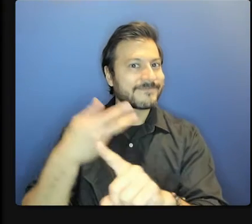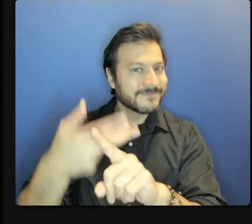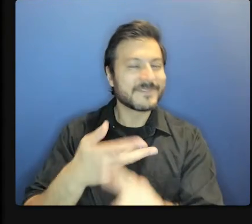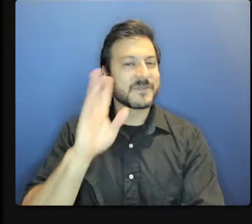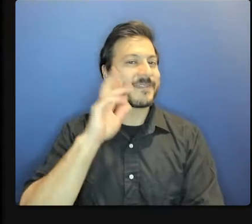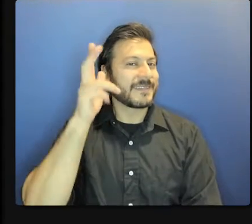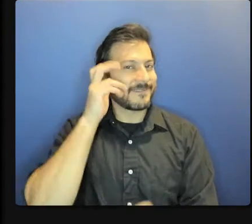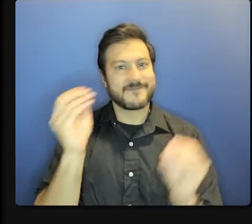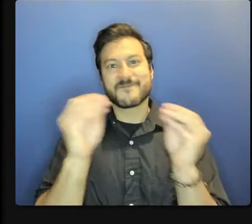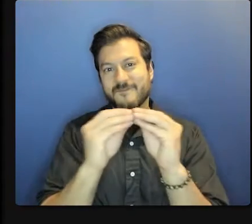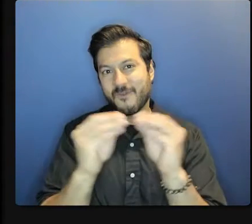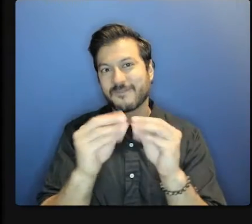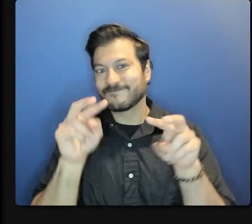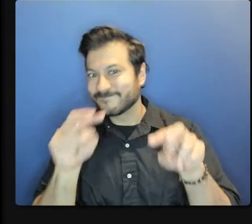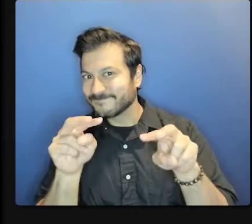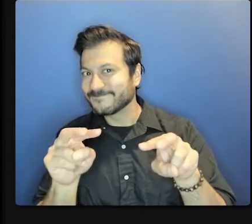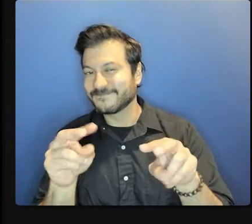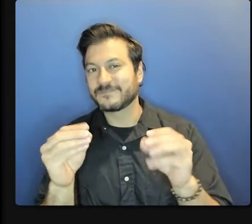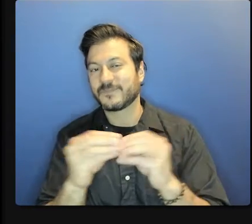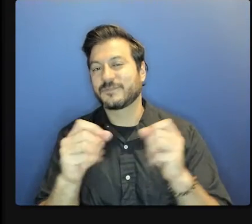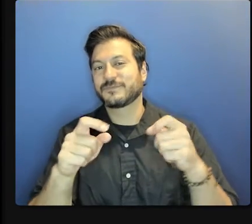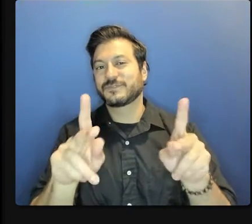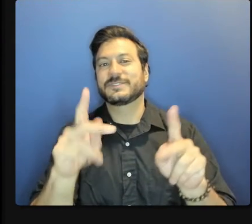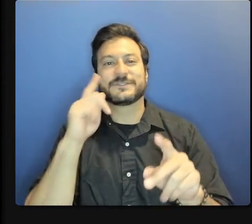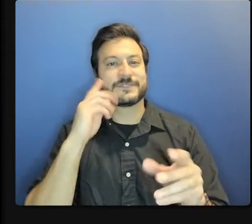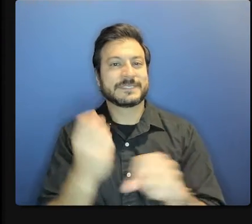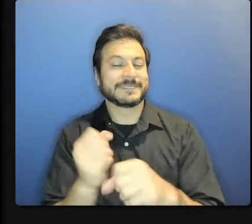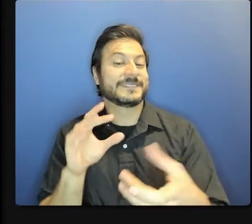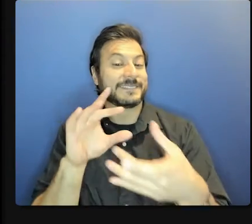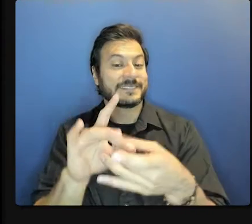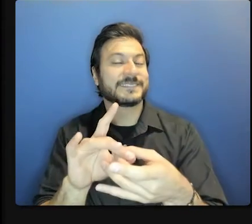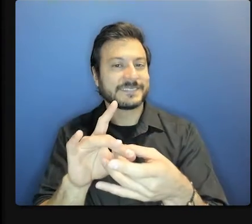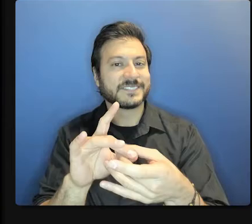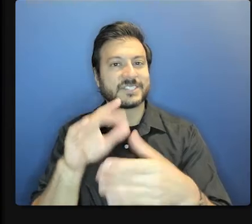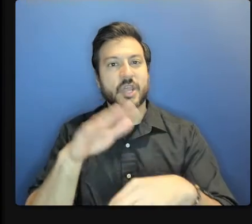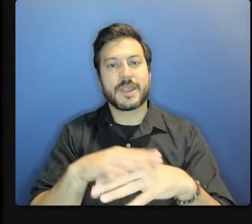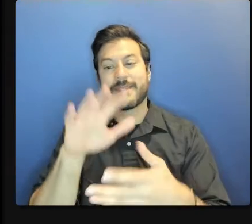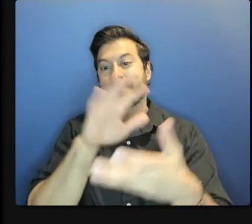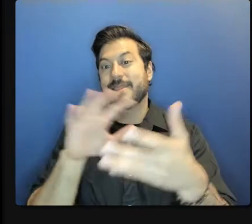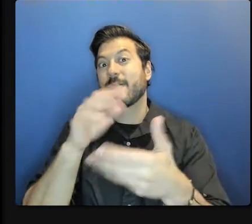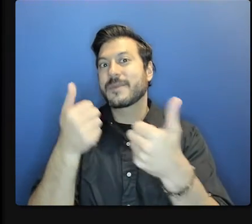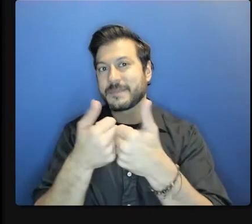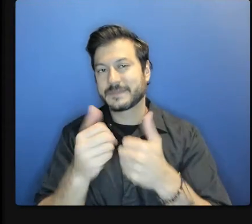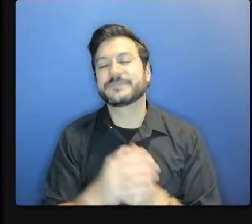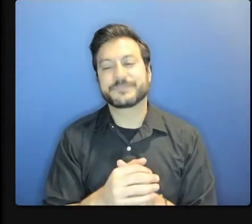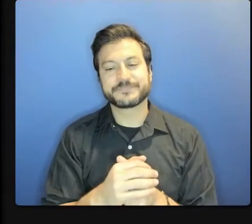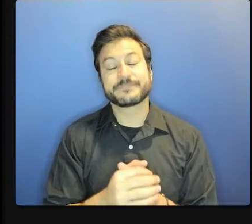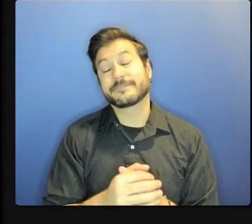Stay tuned. You'll hear much more about opportunities for getting connected on cloud gaming.